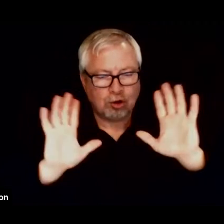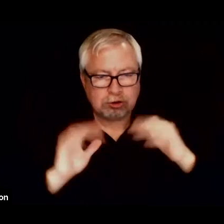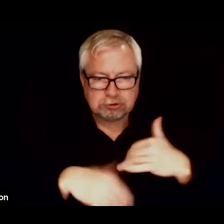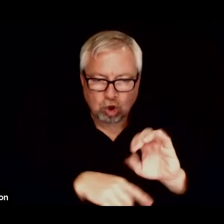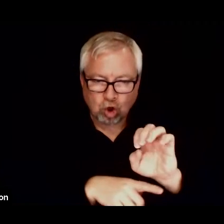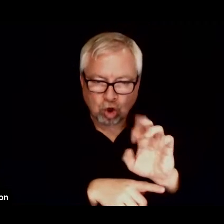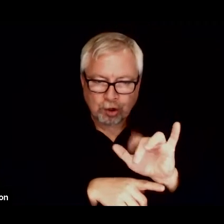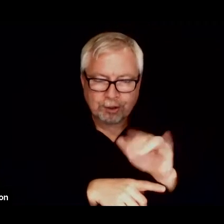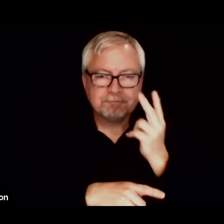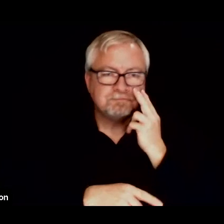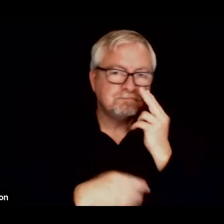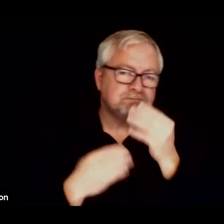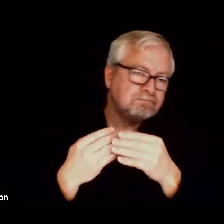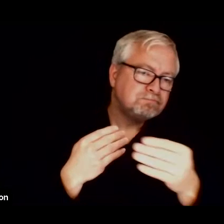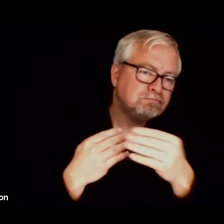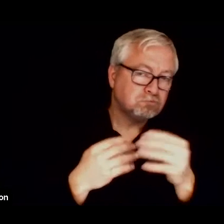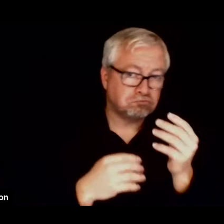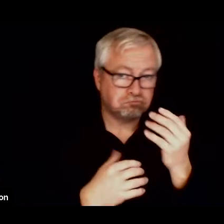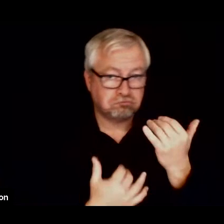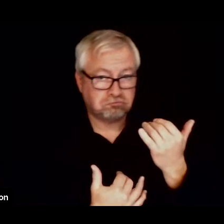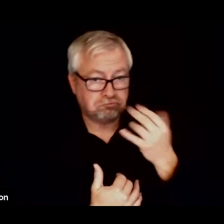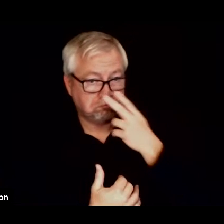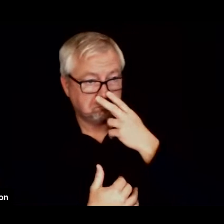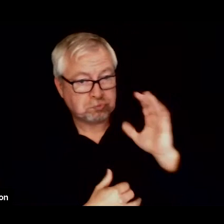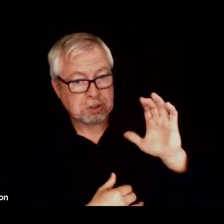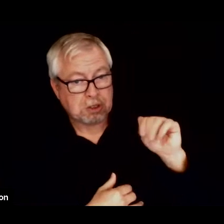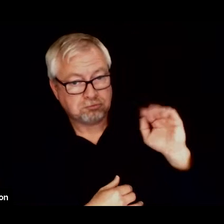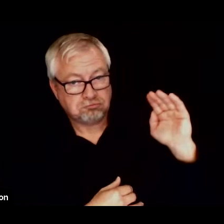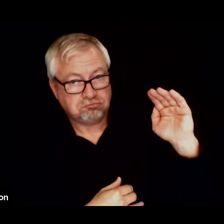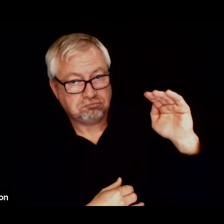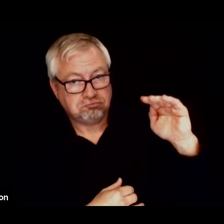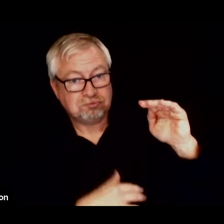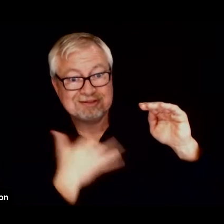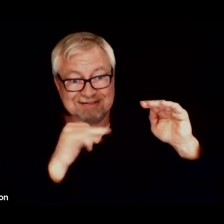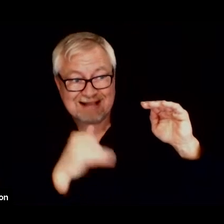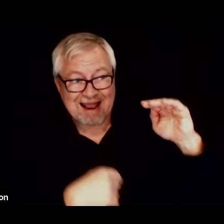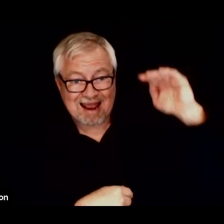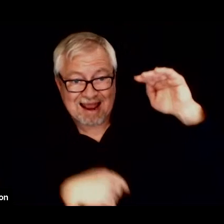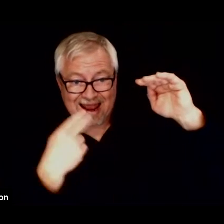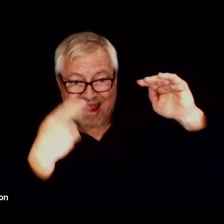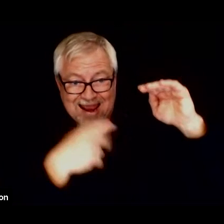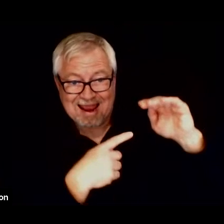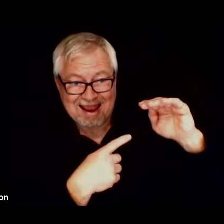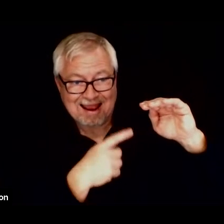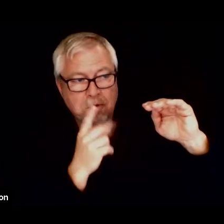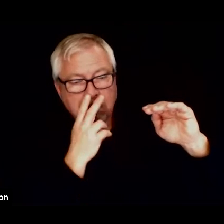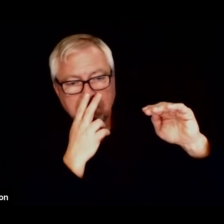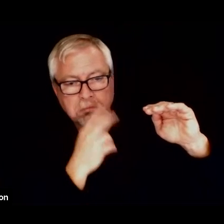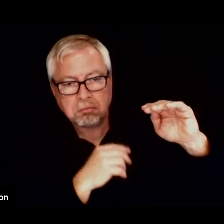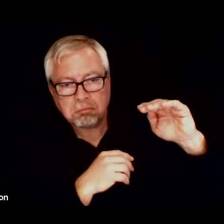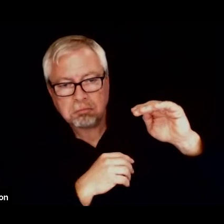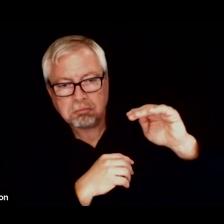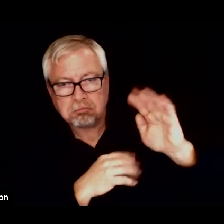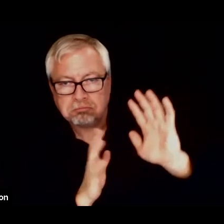cases all being at a high rate but chris what would you add no i agree that um two weeks out